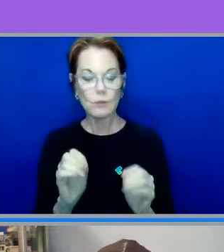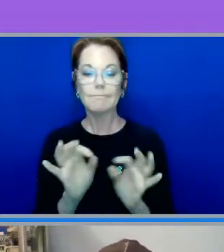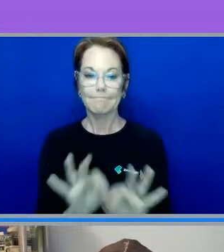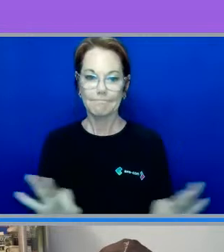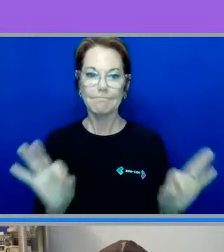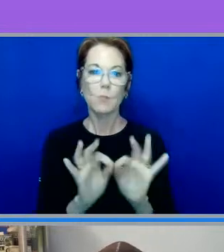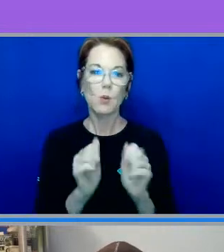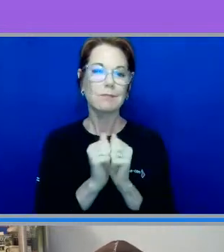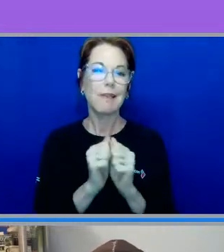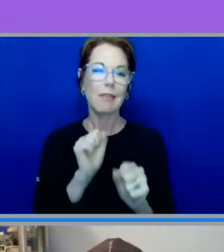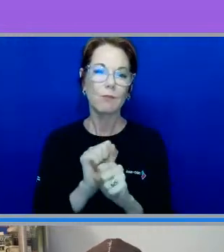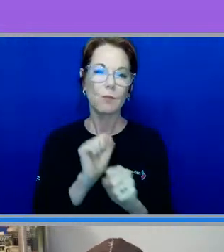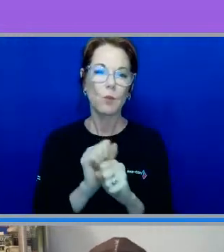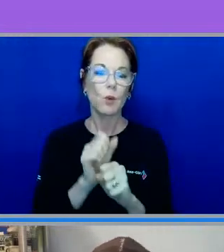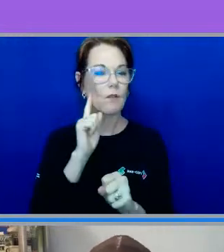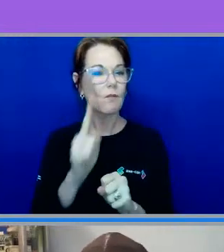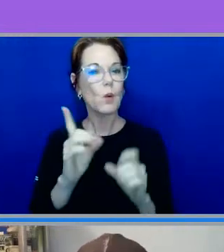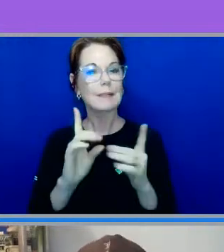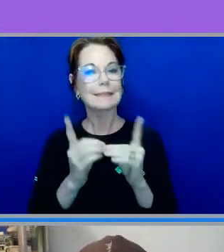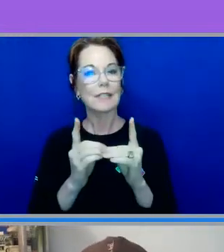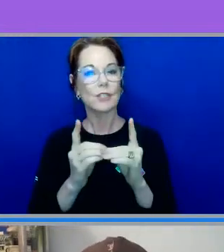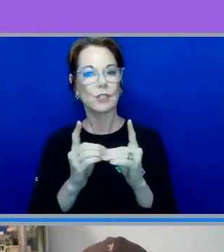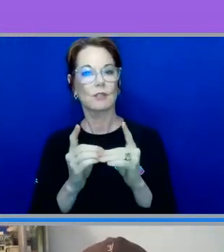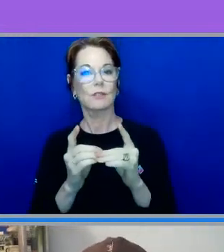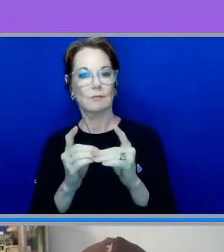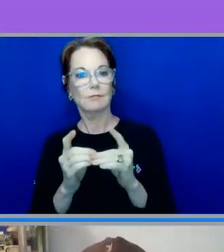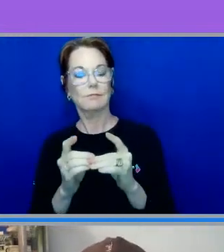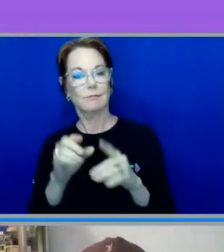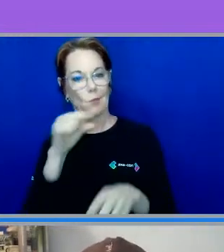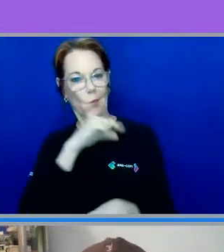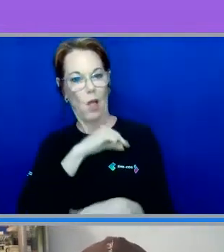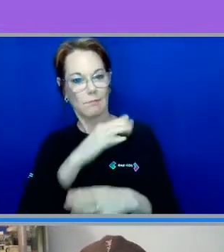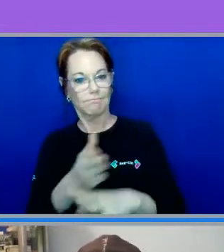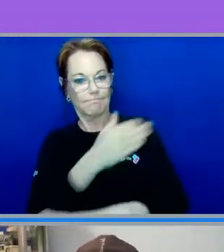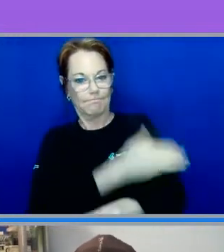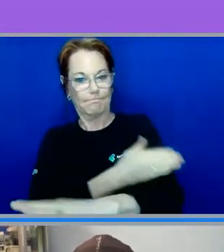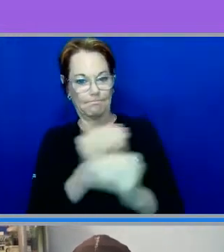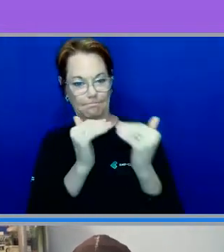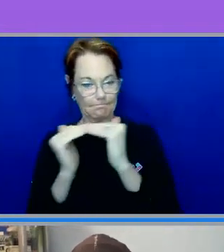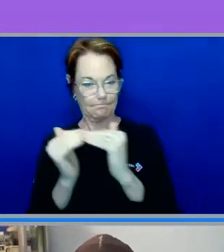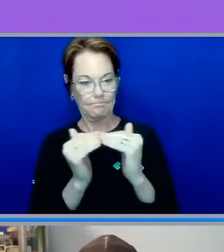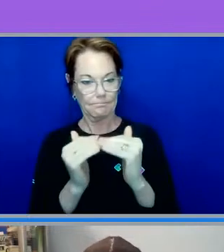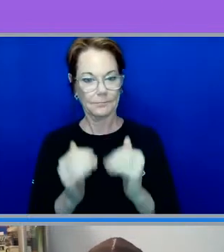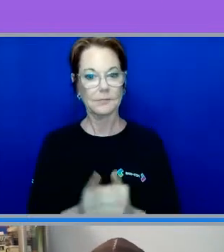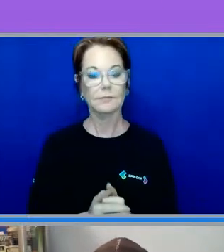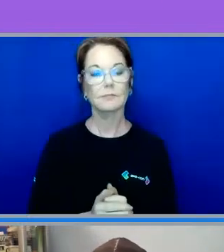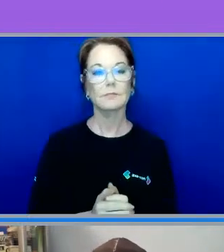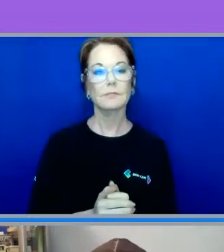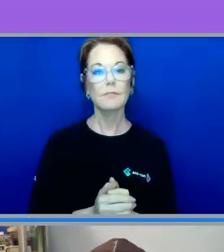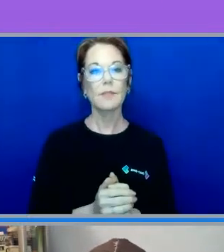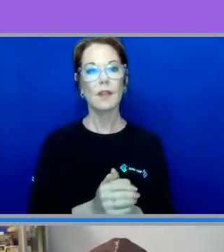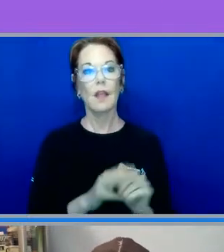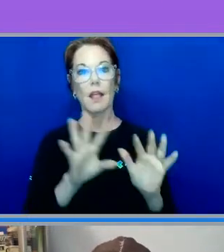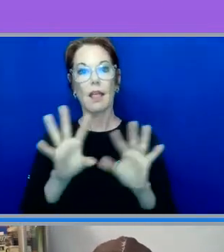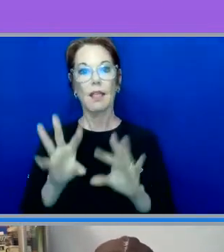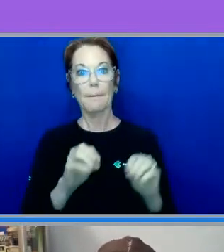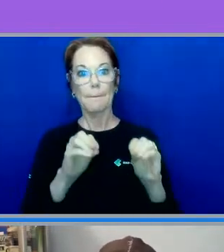together to improve digital